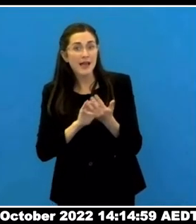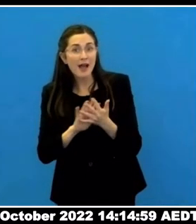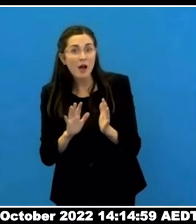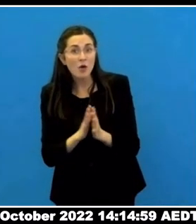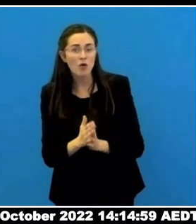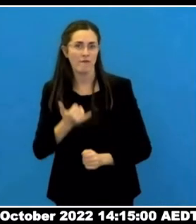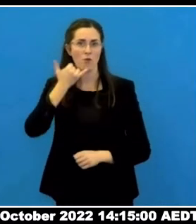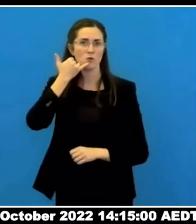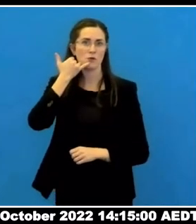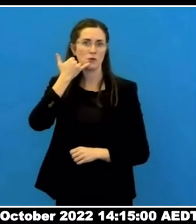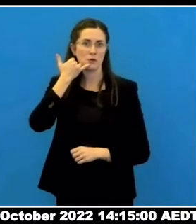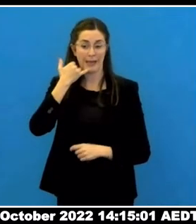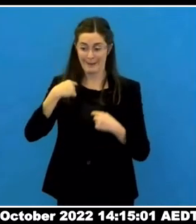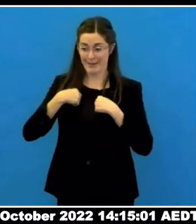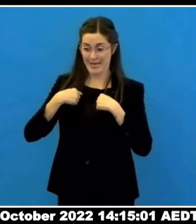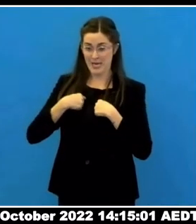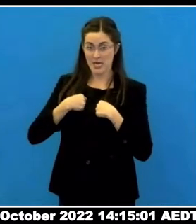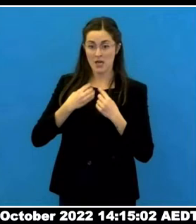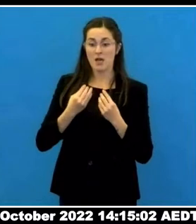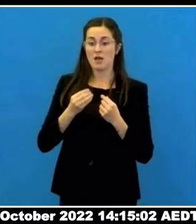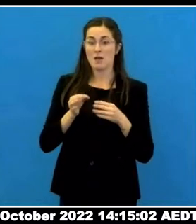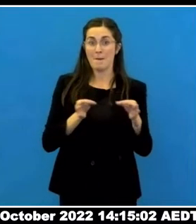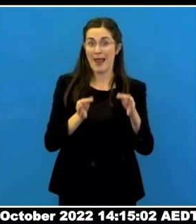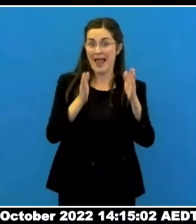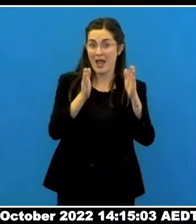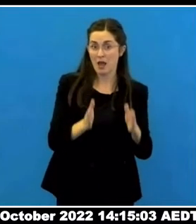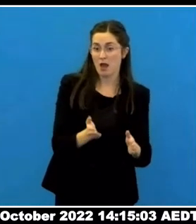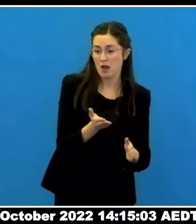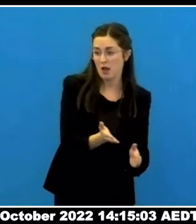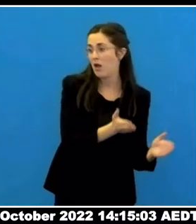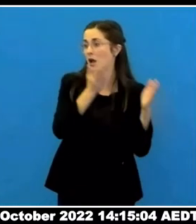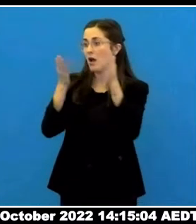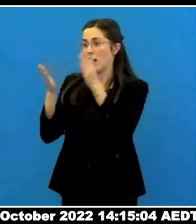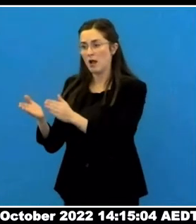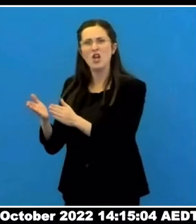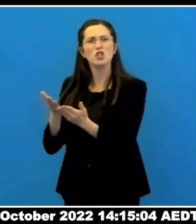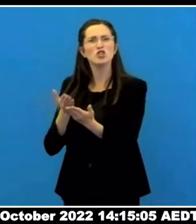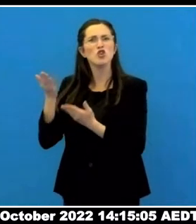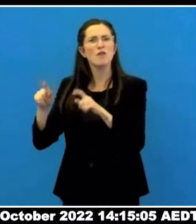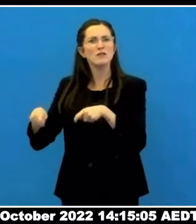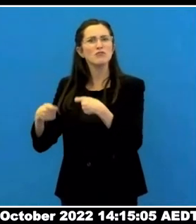It was me, the planner and the woman who worked for the service provider.